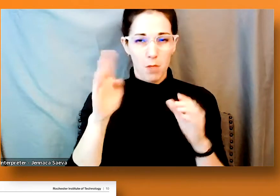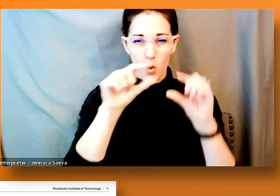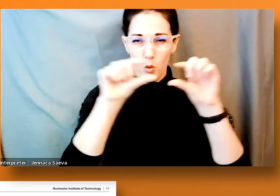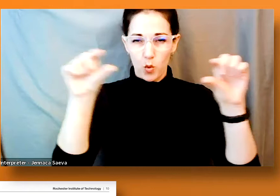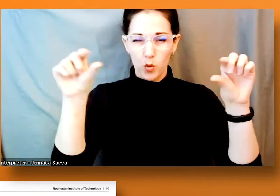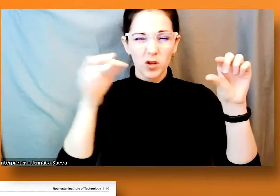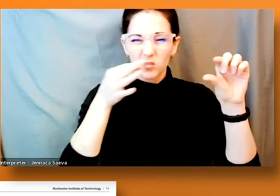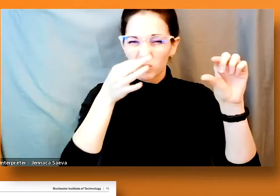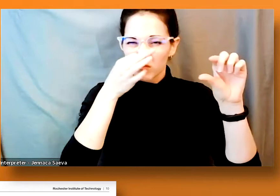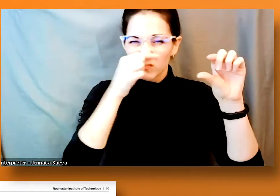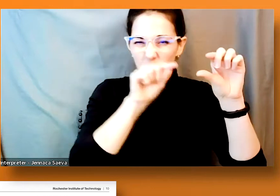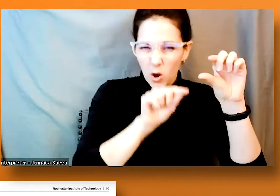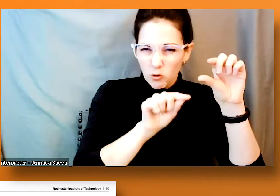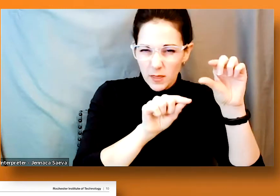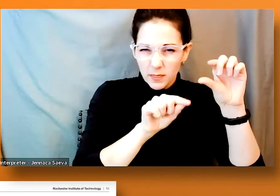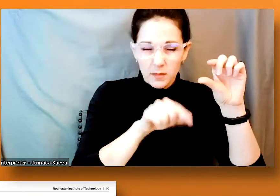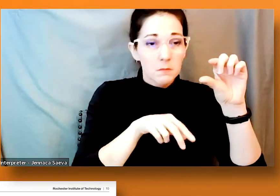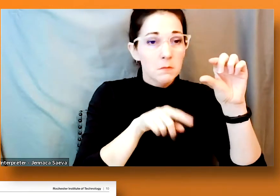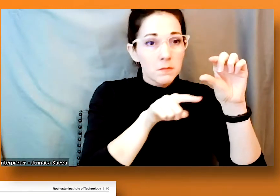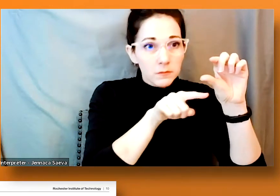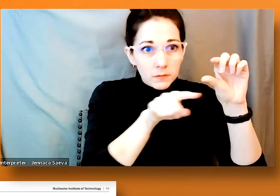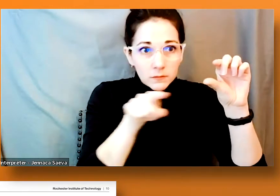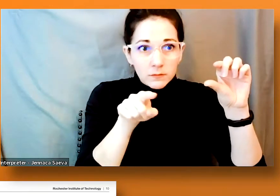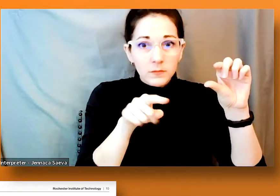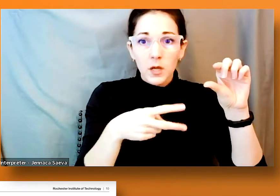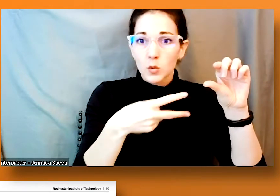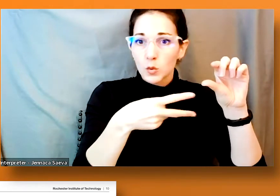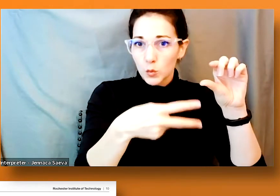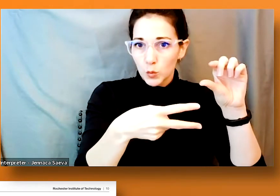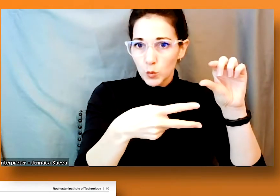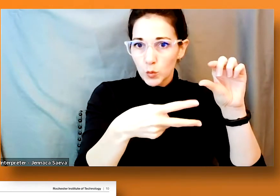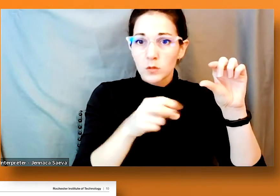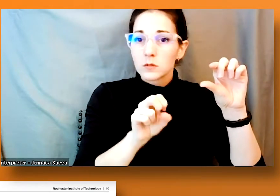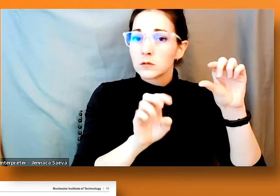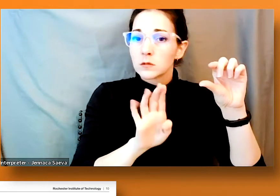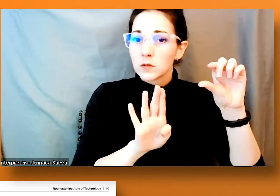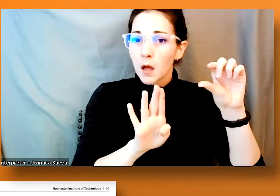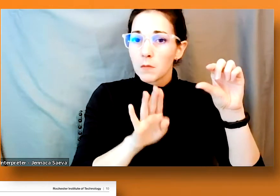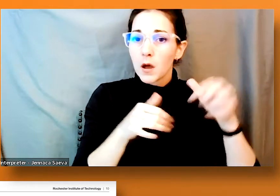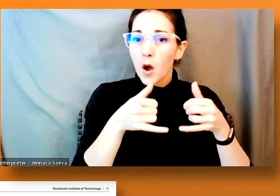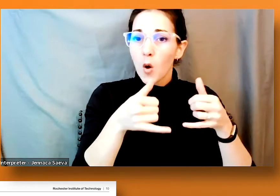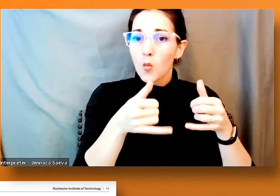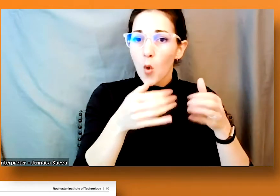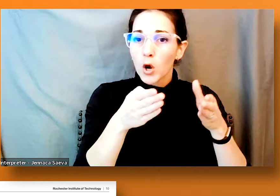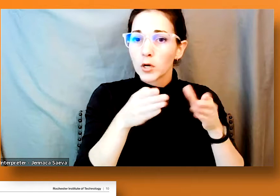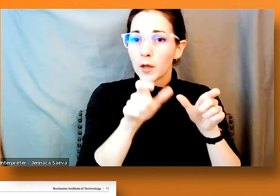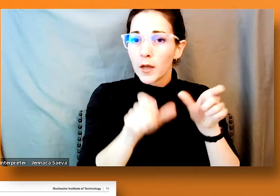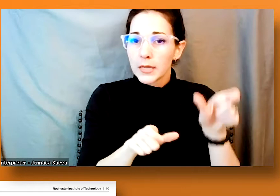you'll see two different subawardees,